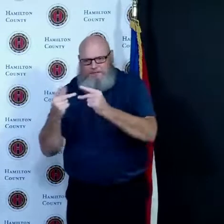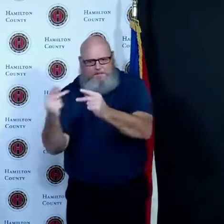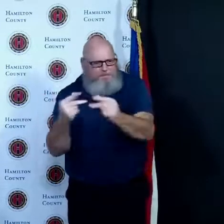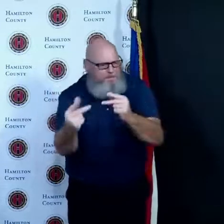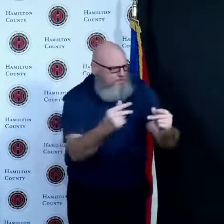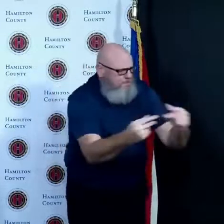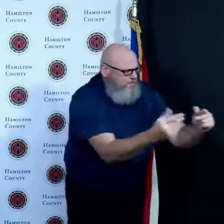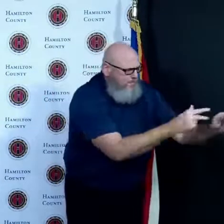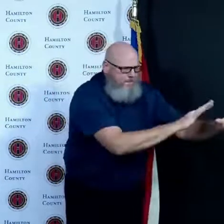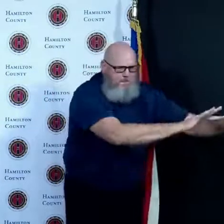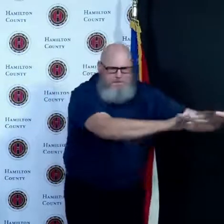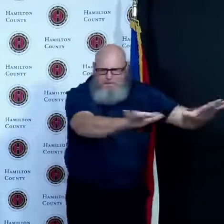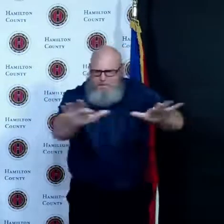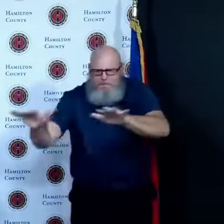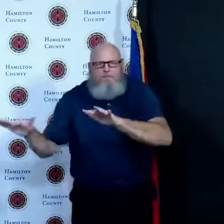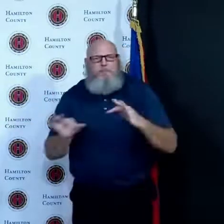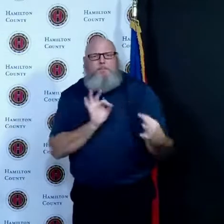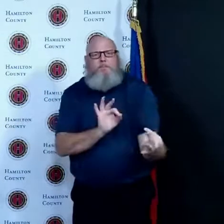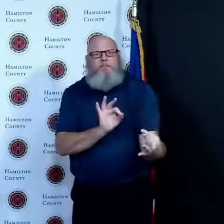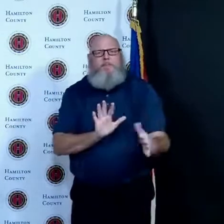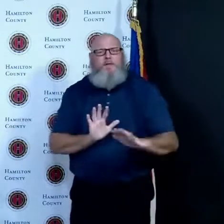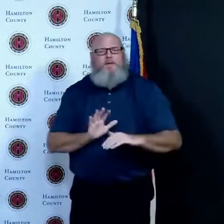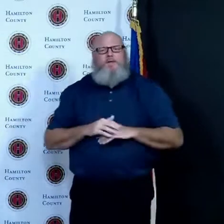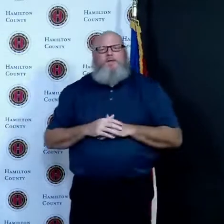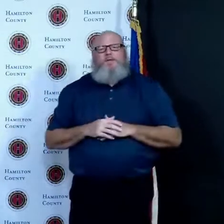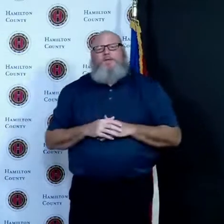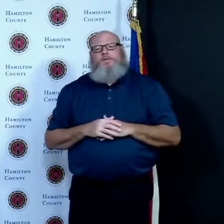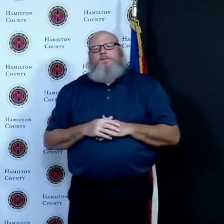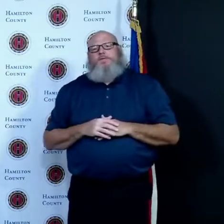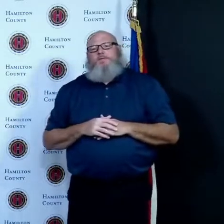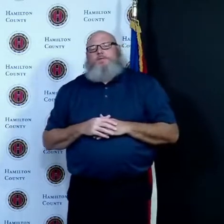week and that's consistent with what we received this week and what we're anticipating receiving